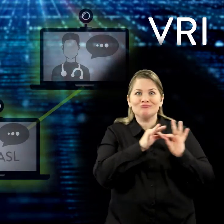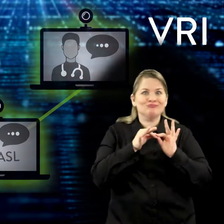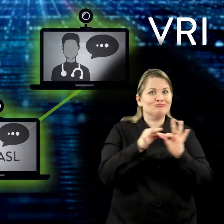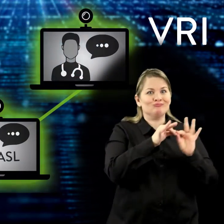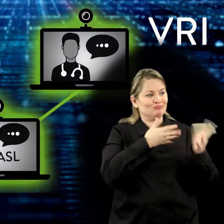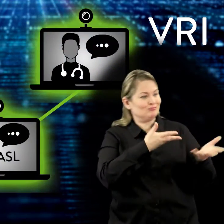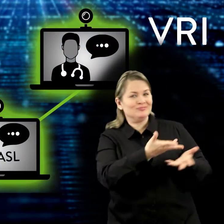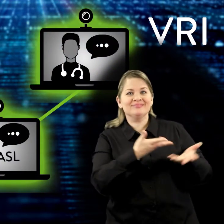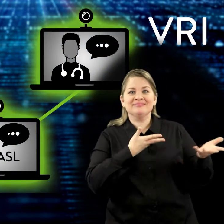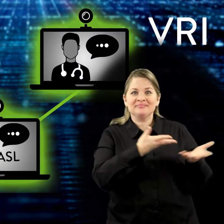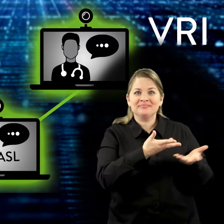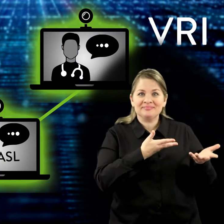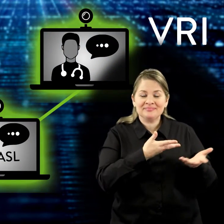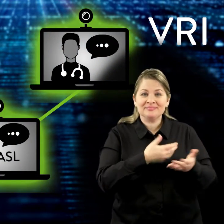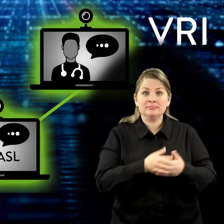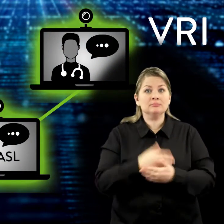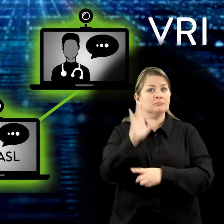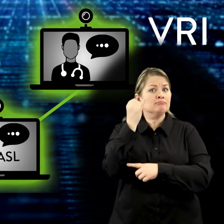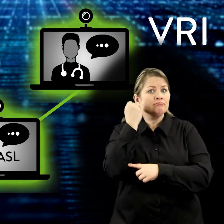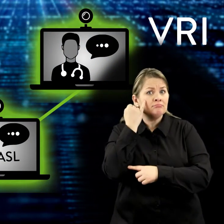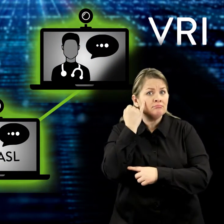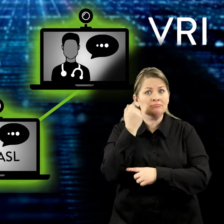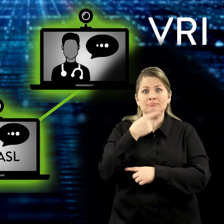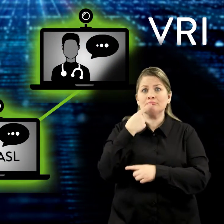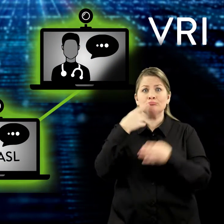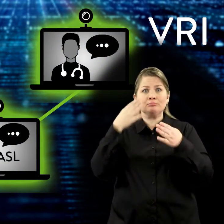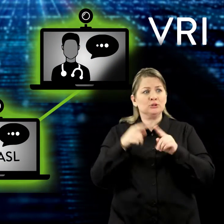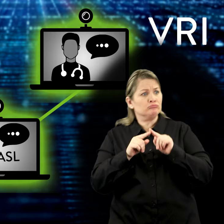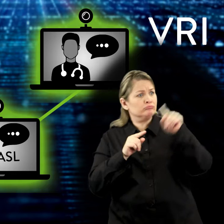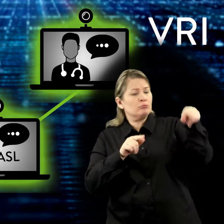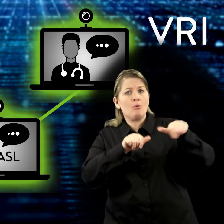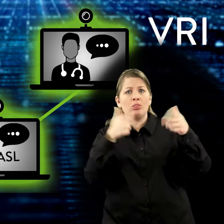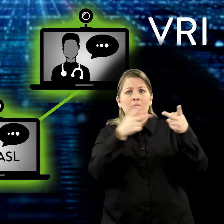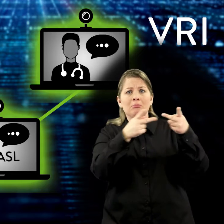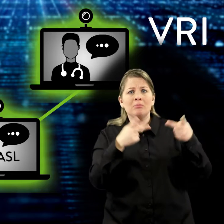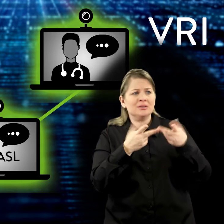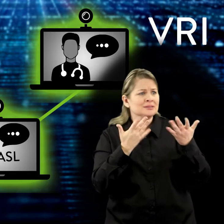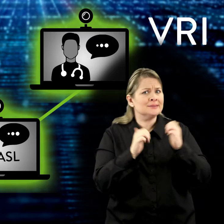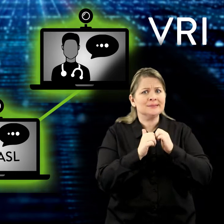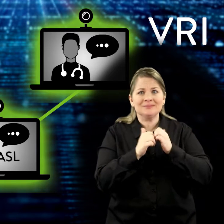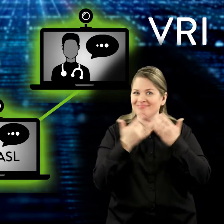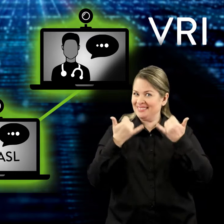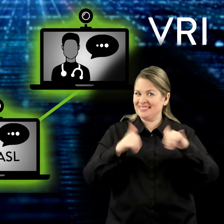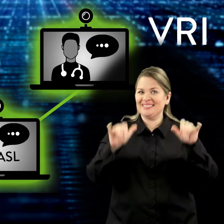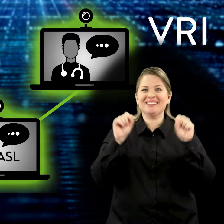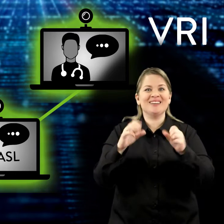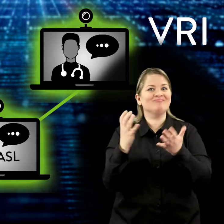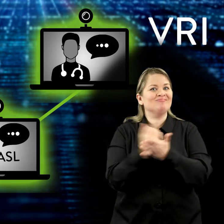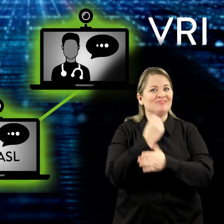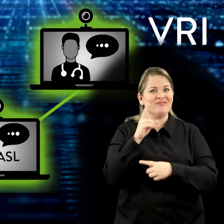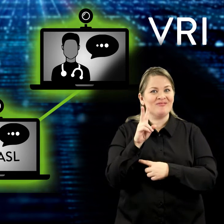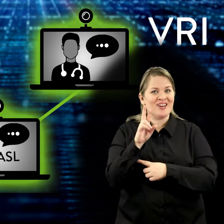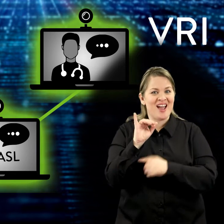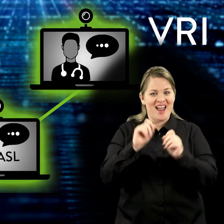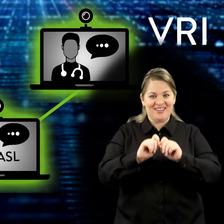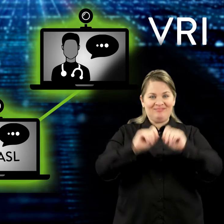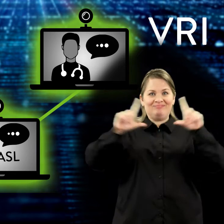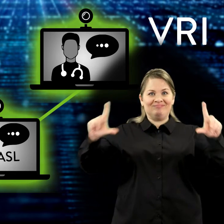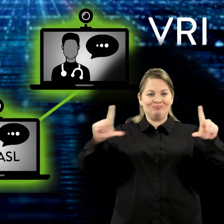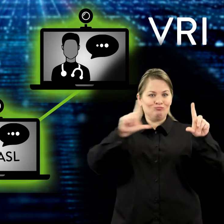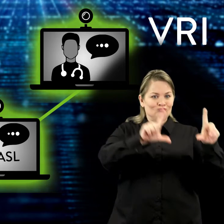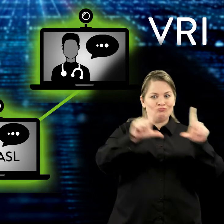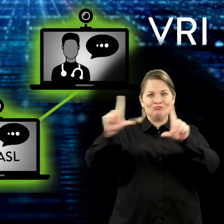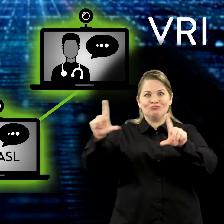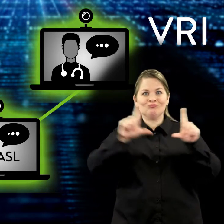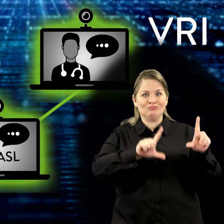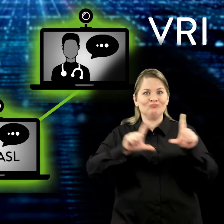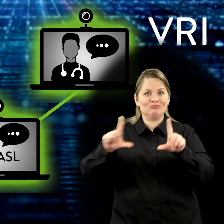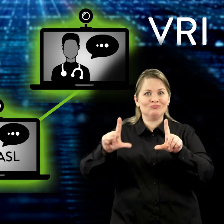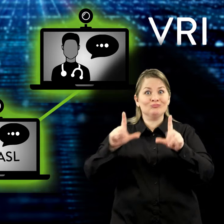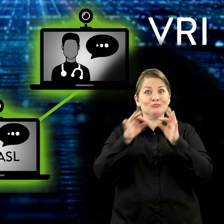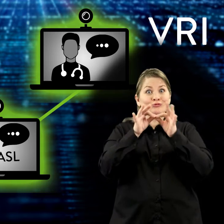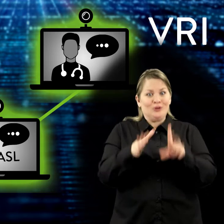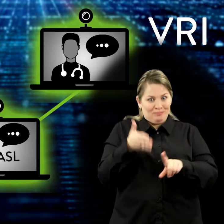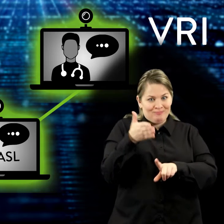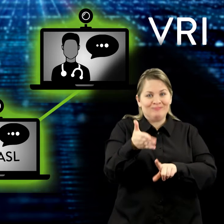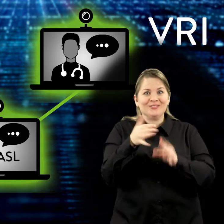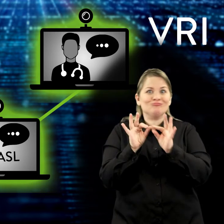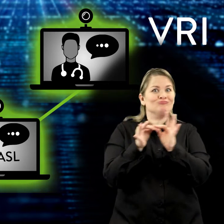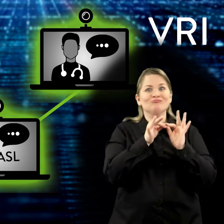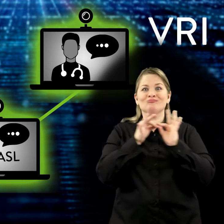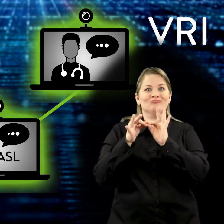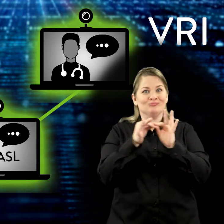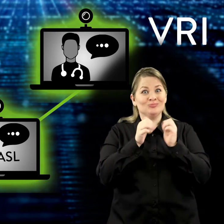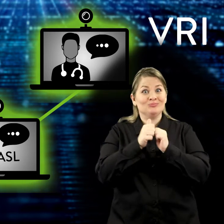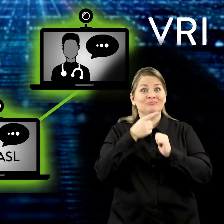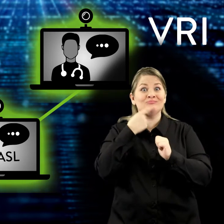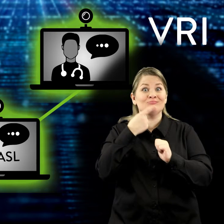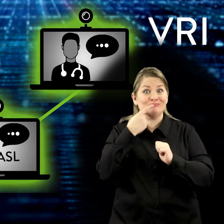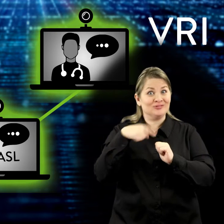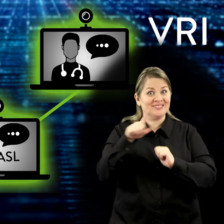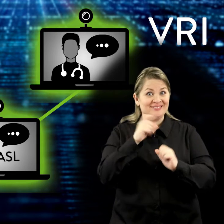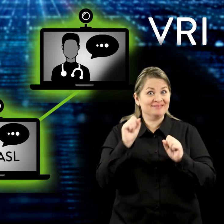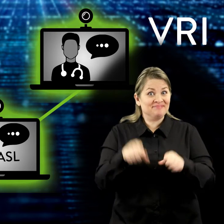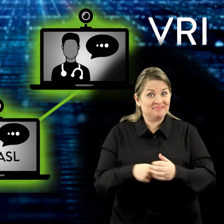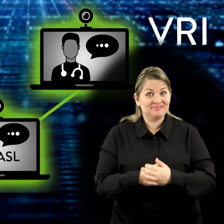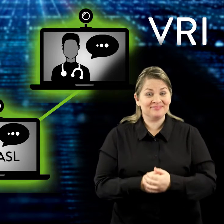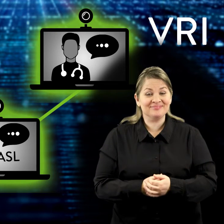In some cases, all three parties might be in separate locations.